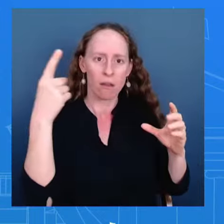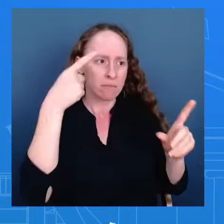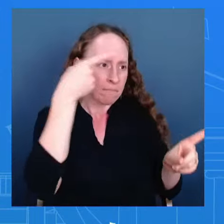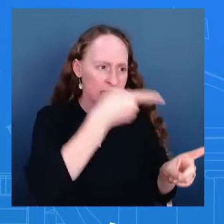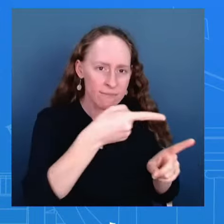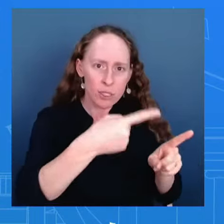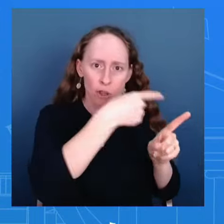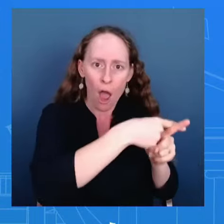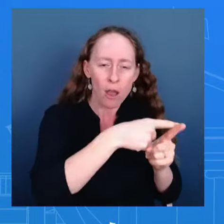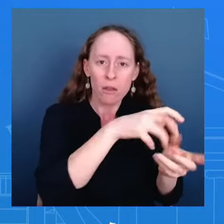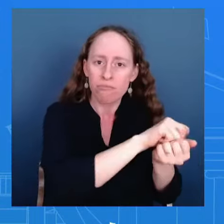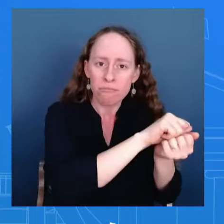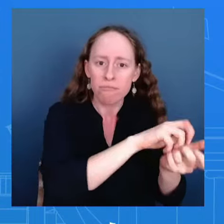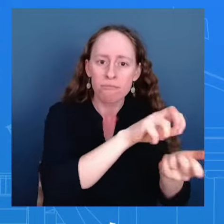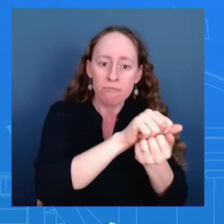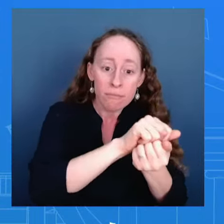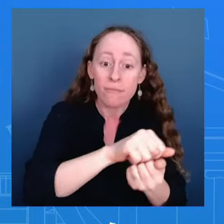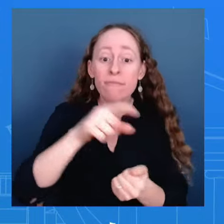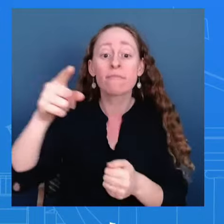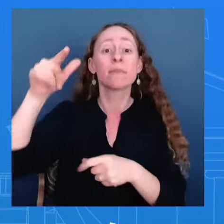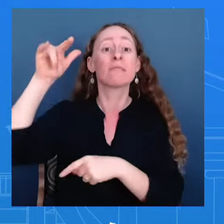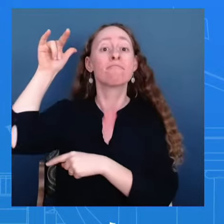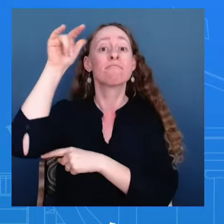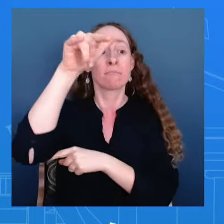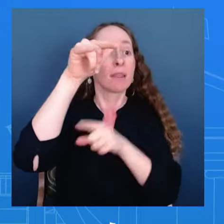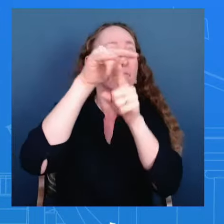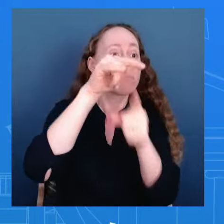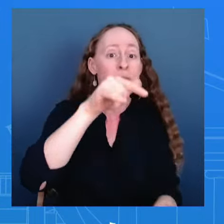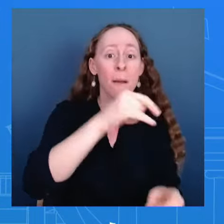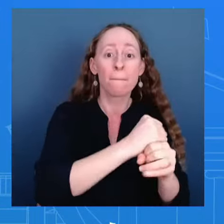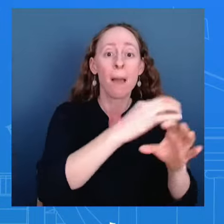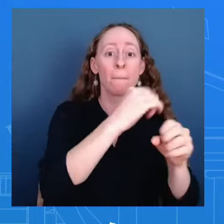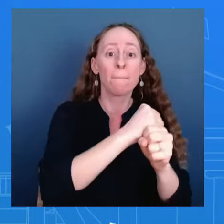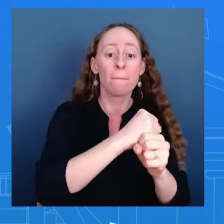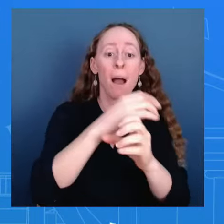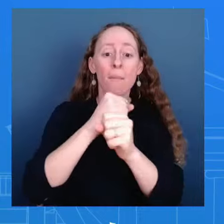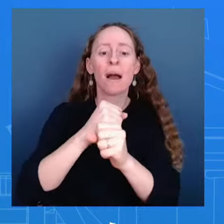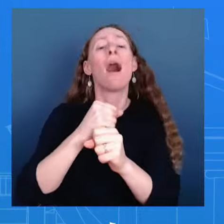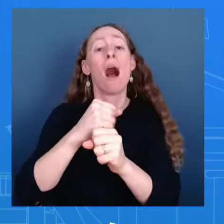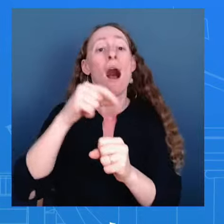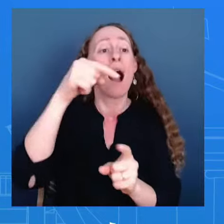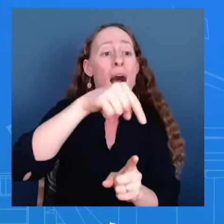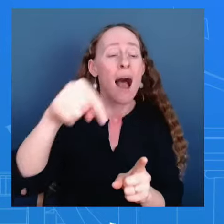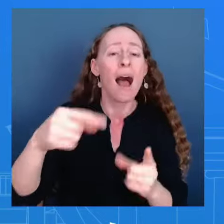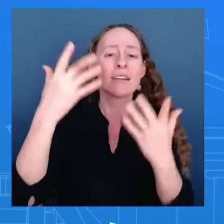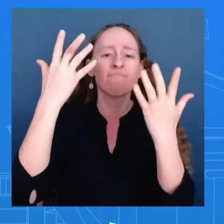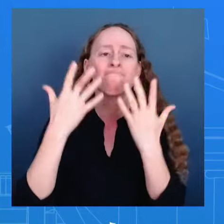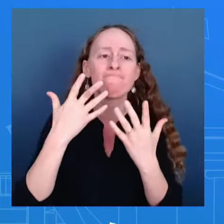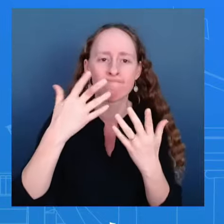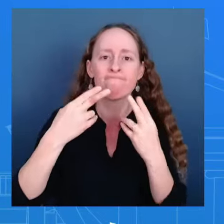And yes, they are moving some armored vehicles along a corridor on the outskirts of Gaza,